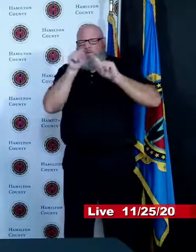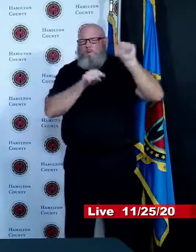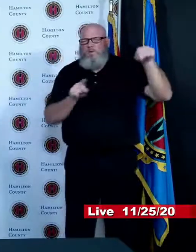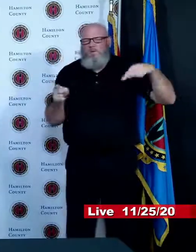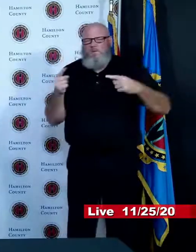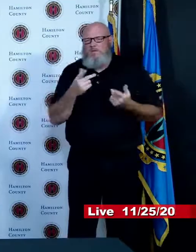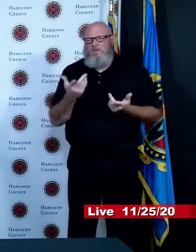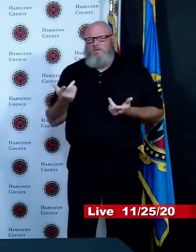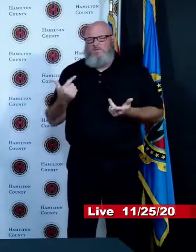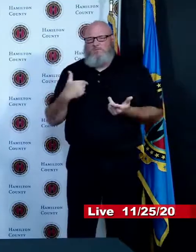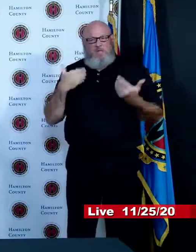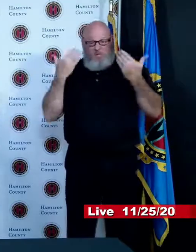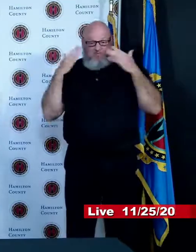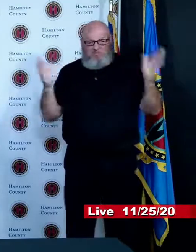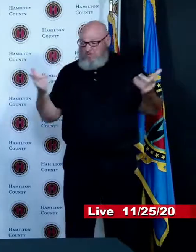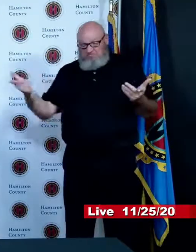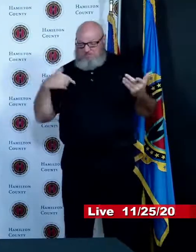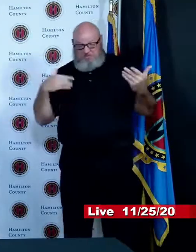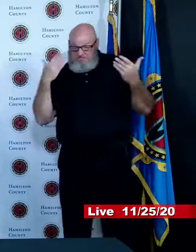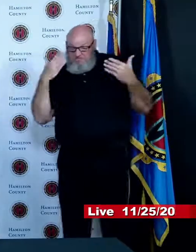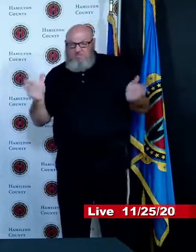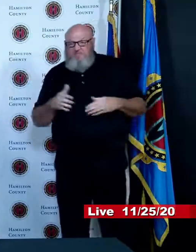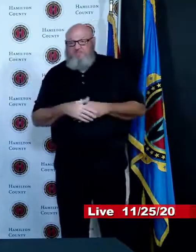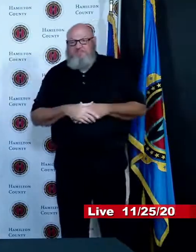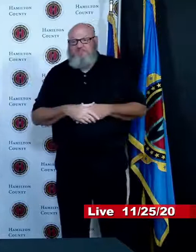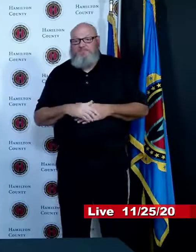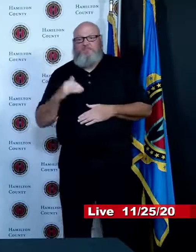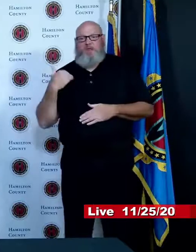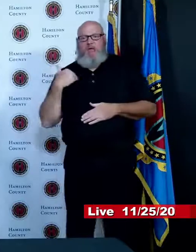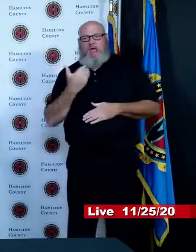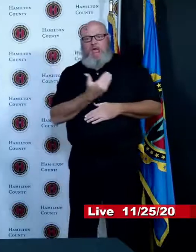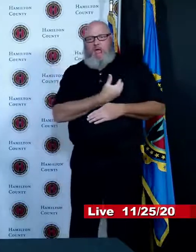the majority of data and so I feel fairly confident that their number is very accurate